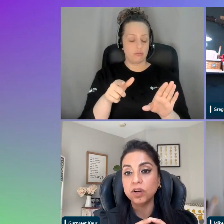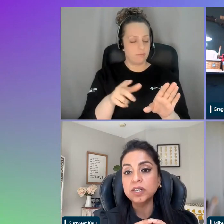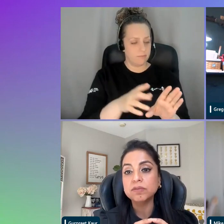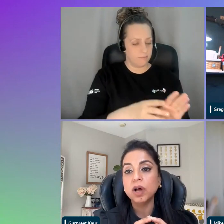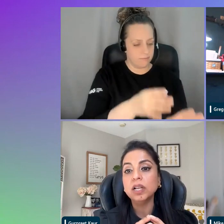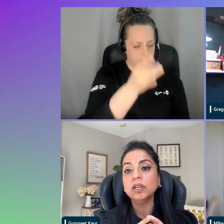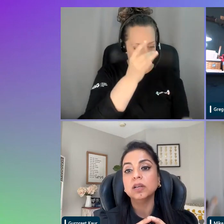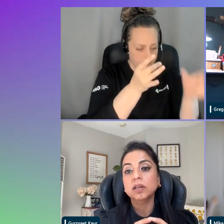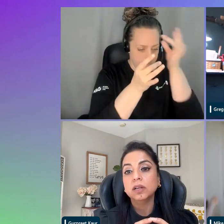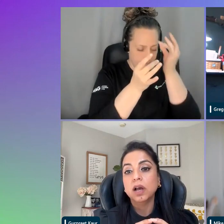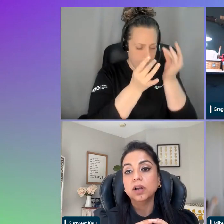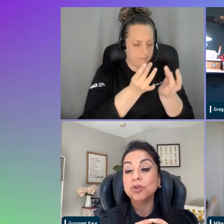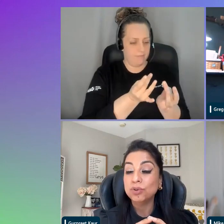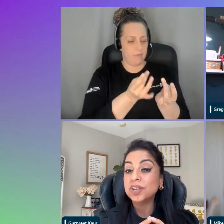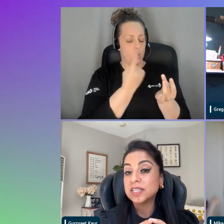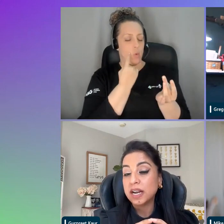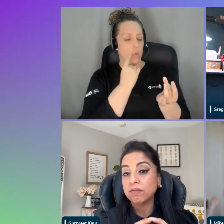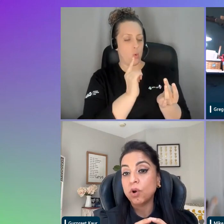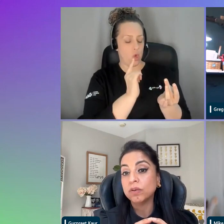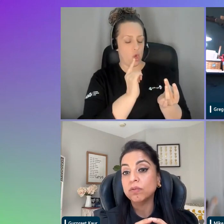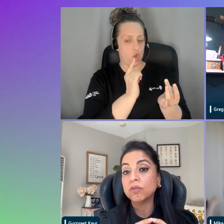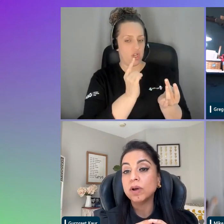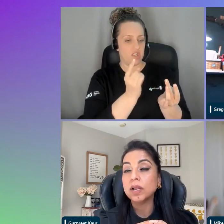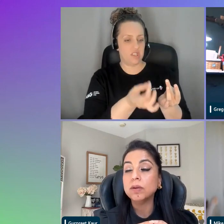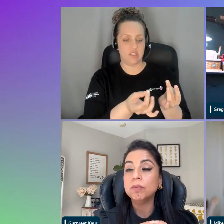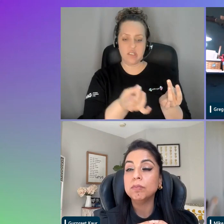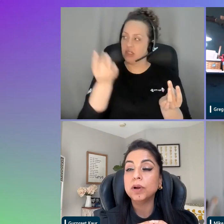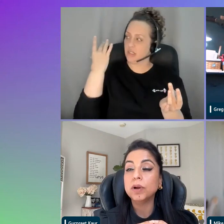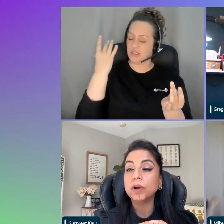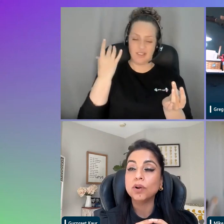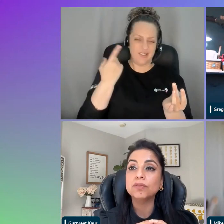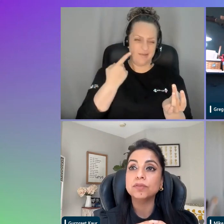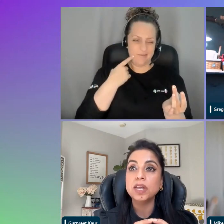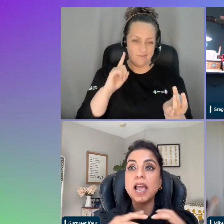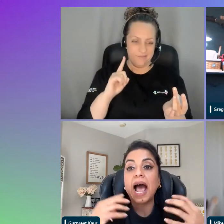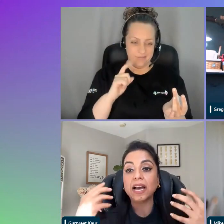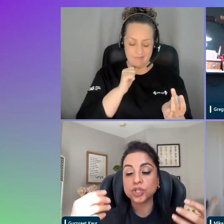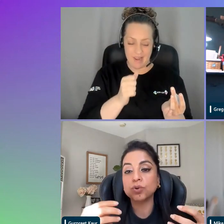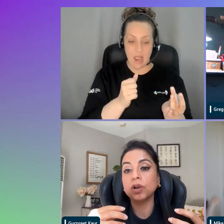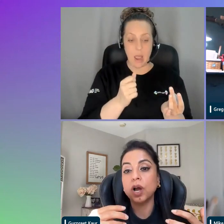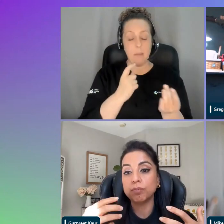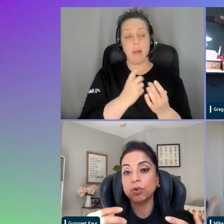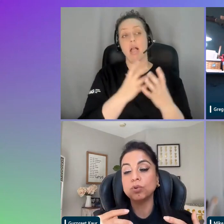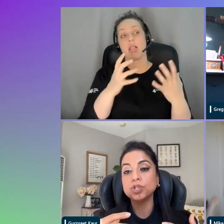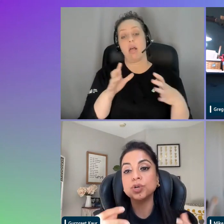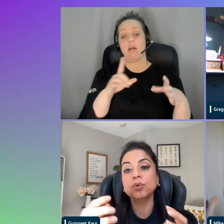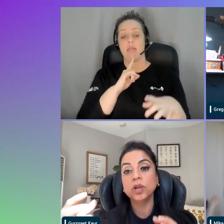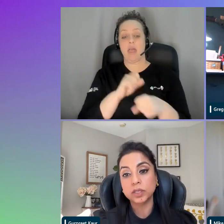know, things that have worked well, uh, you know, things that have not worked well, but a lot of the actual approach you learn